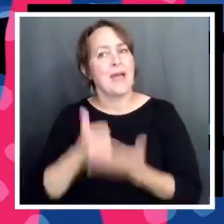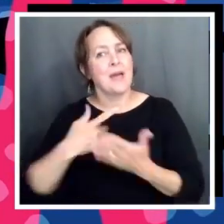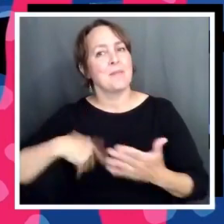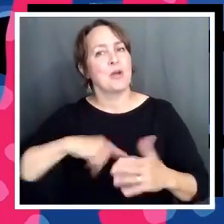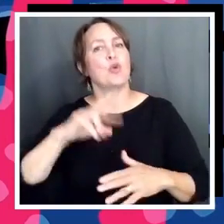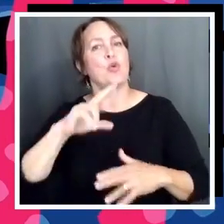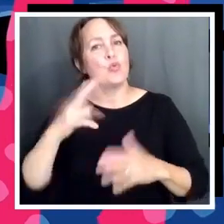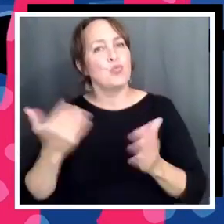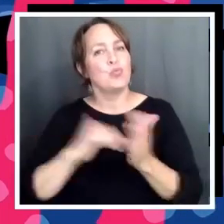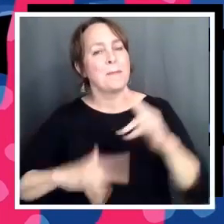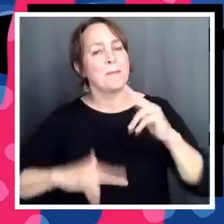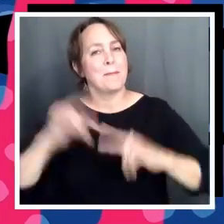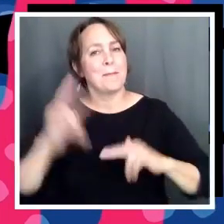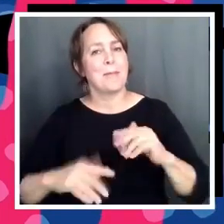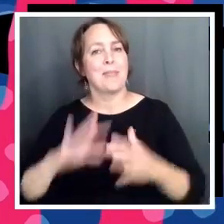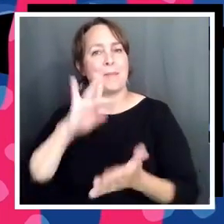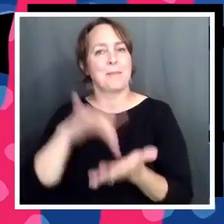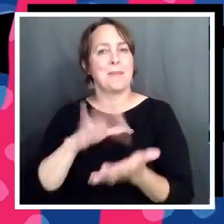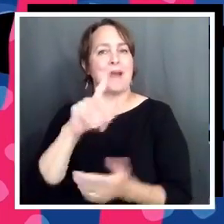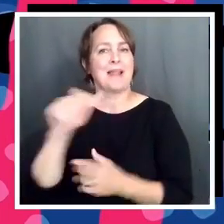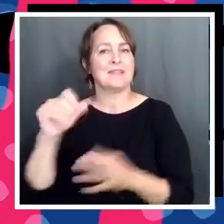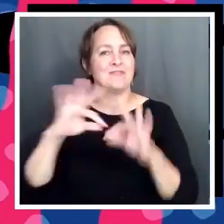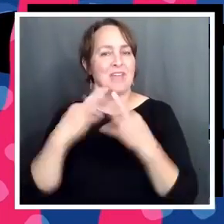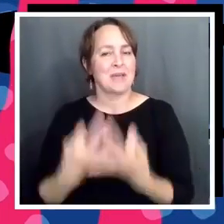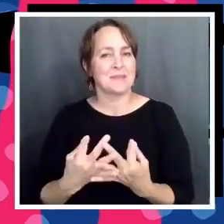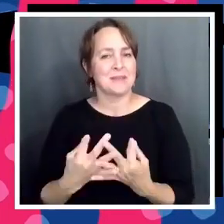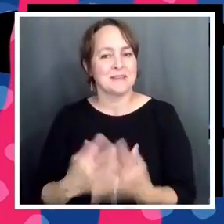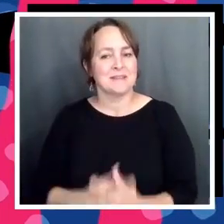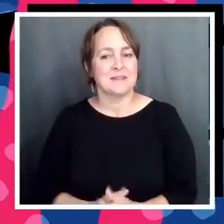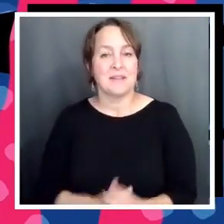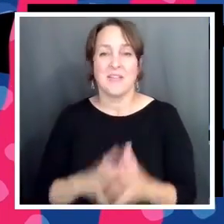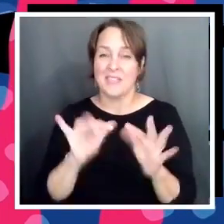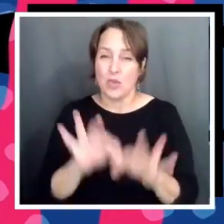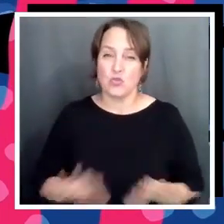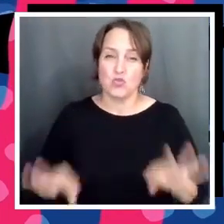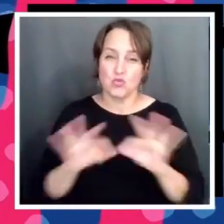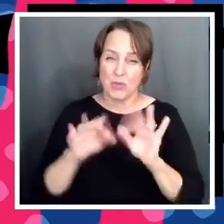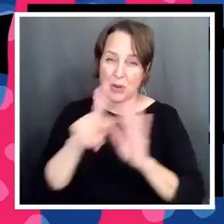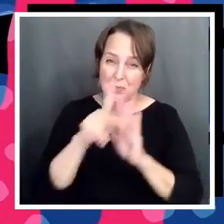EXPANSION IS ESTIMATED TO CUT CHILD POVERTY BY MORE THAN HALF